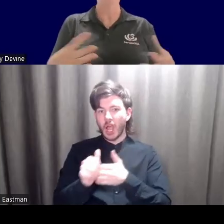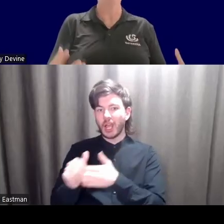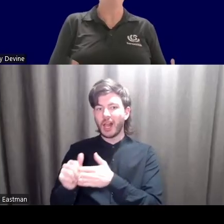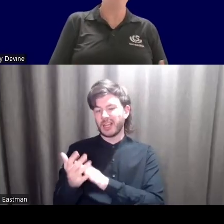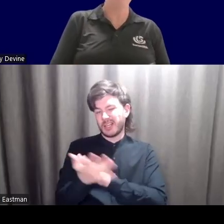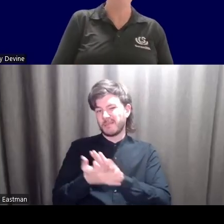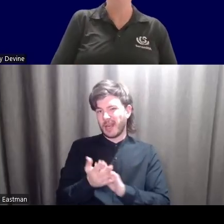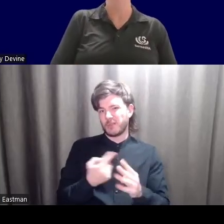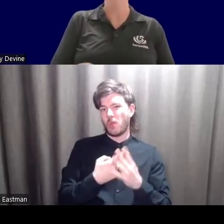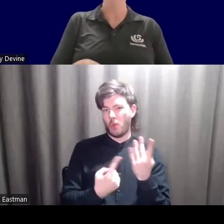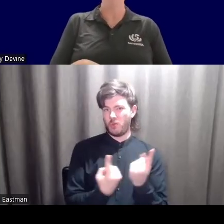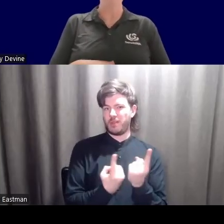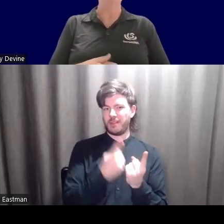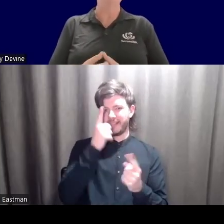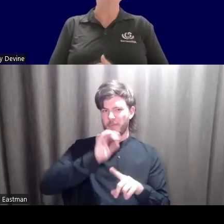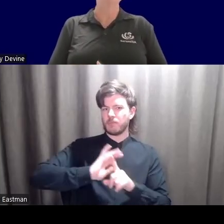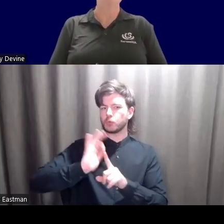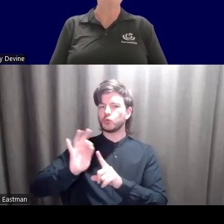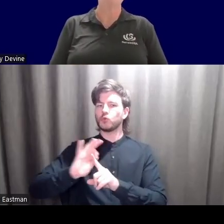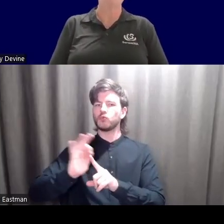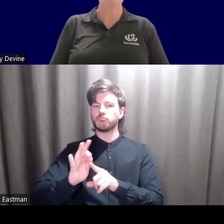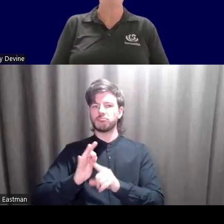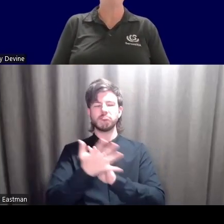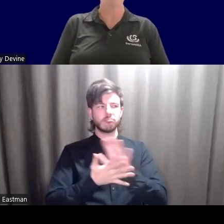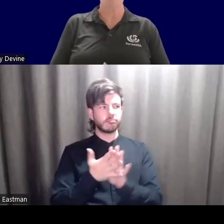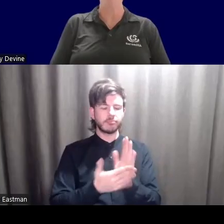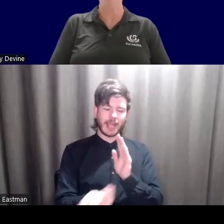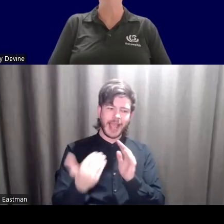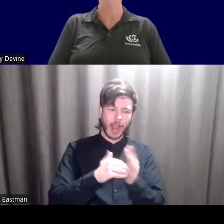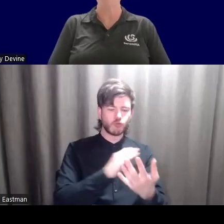support empowerment of that engagement and building that solid rapport with